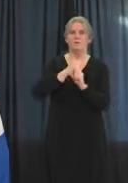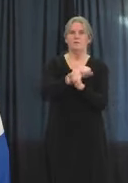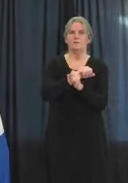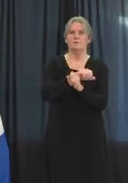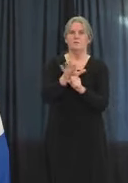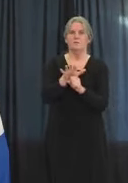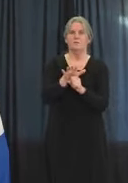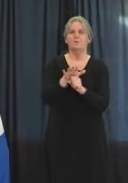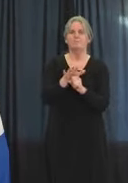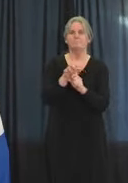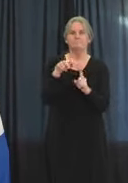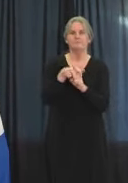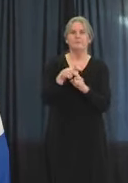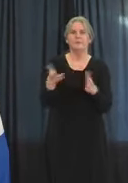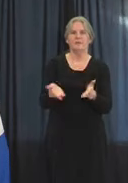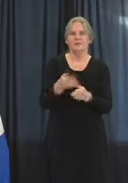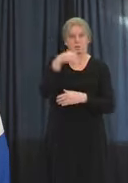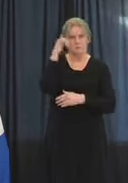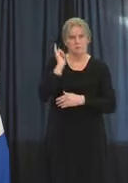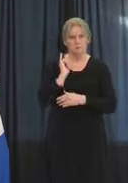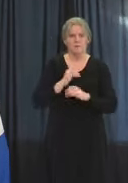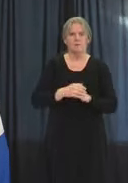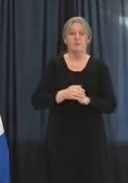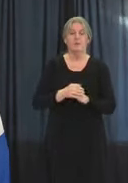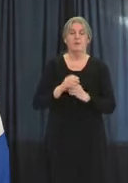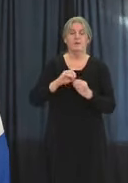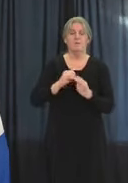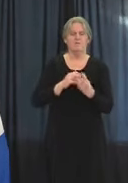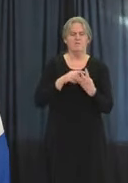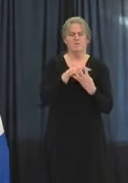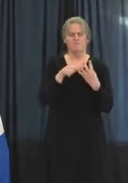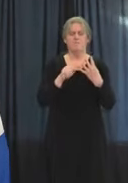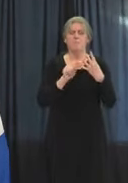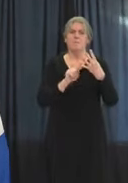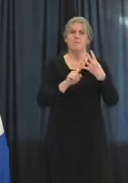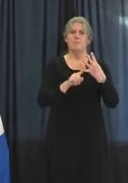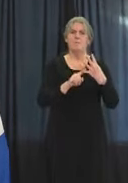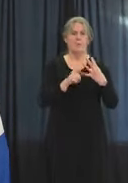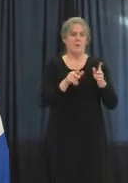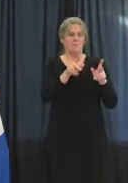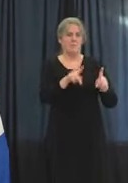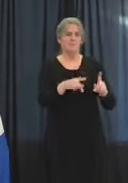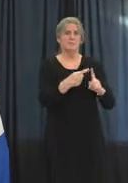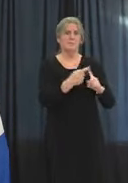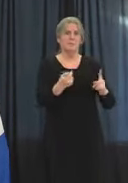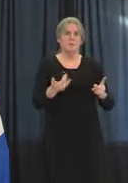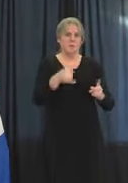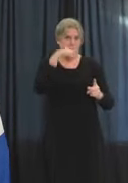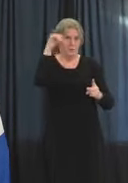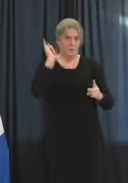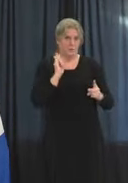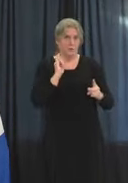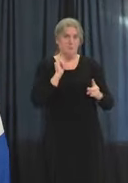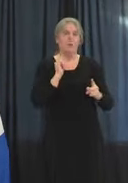COVID cases in Yukon. Case four is an individual from Whitehorse who was a close